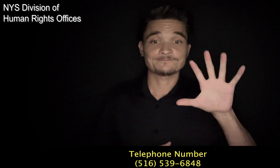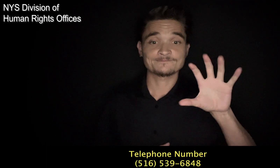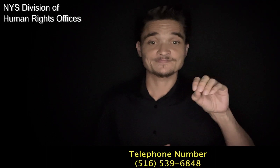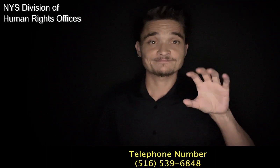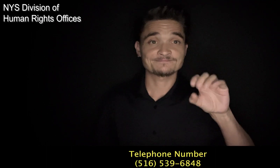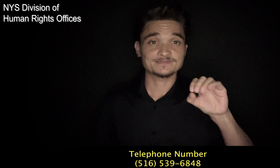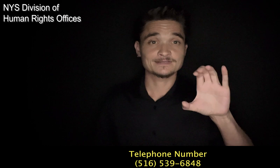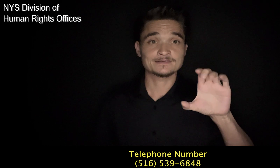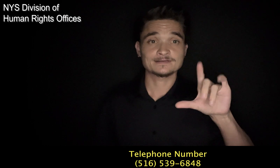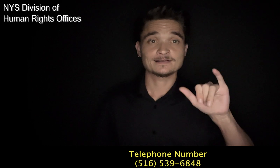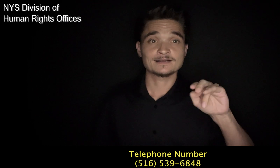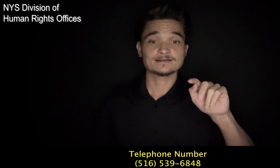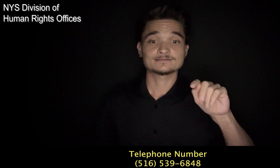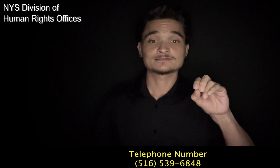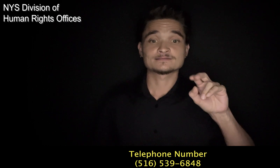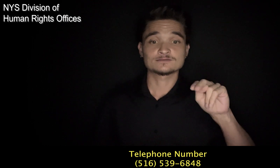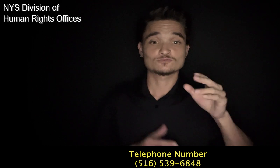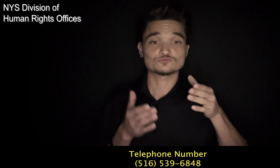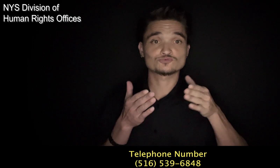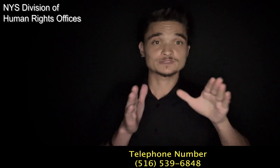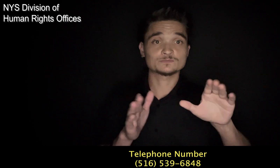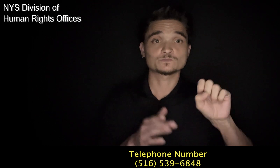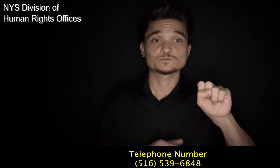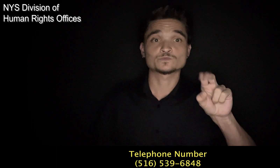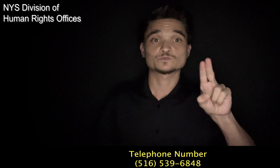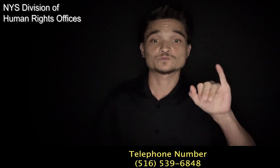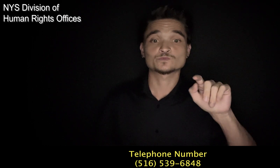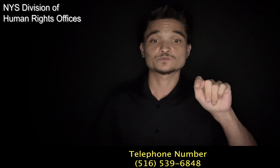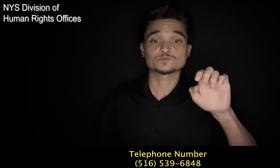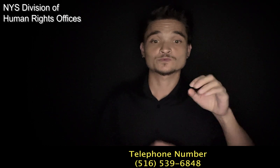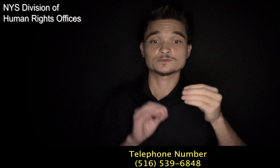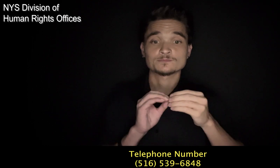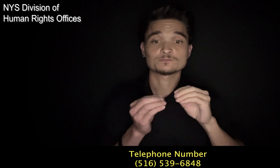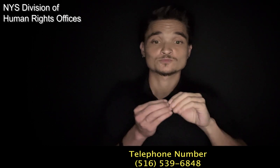Telephone Number (516) 539-6848